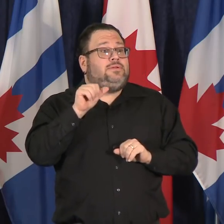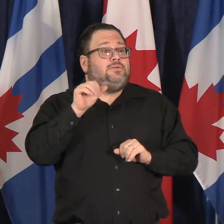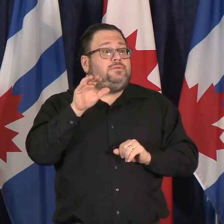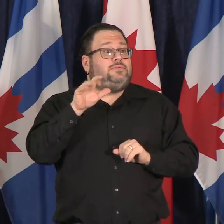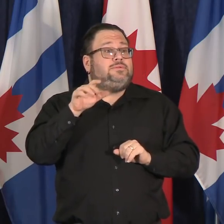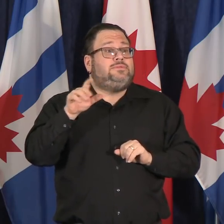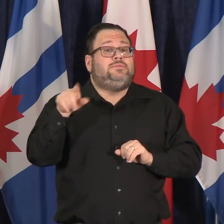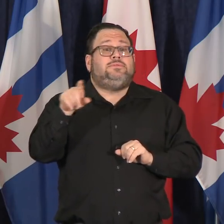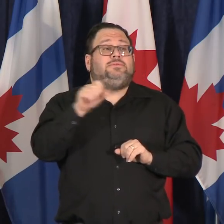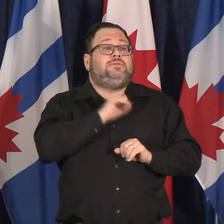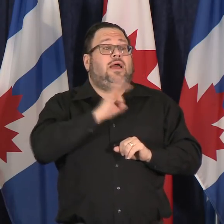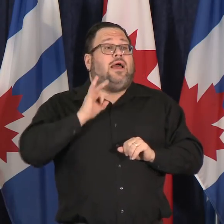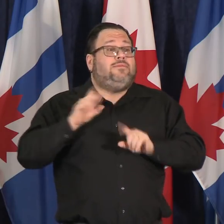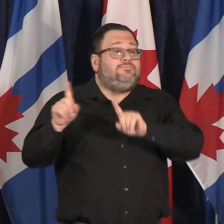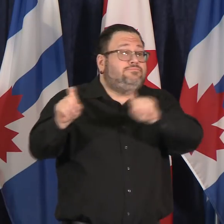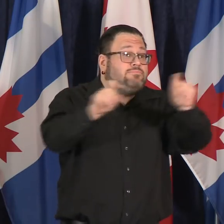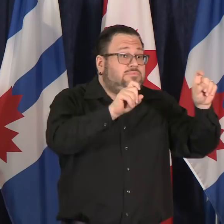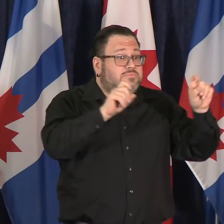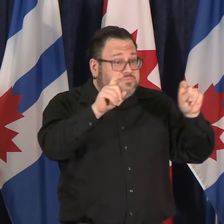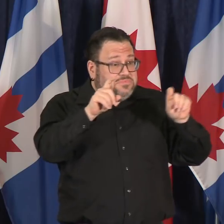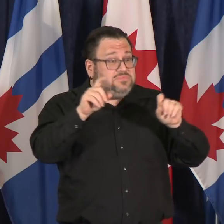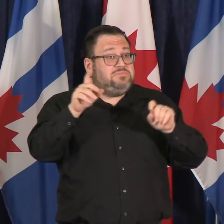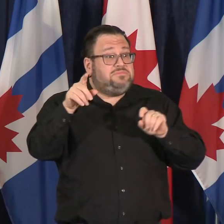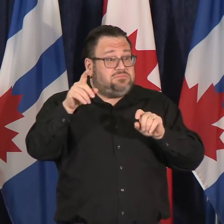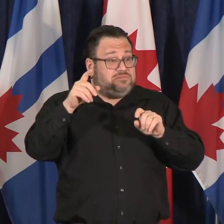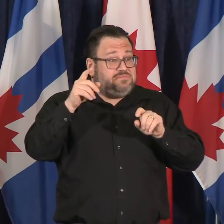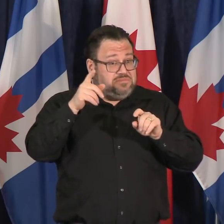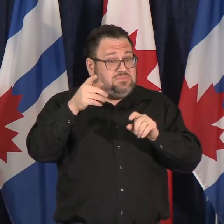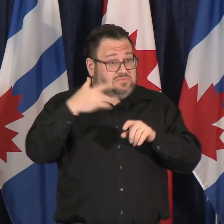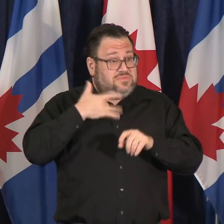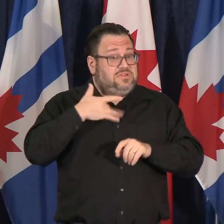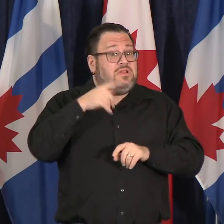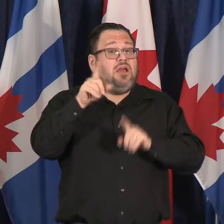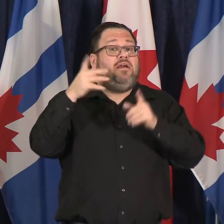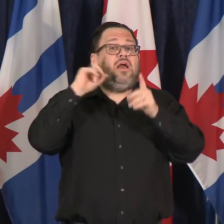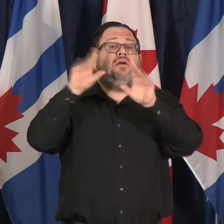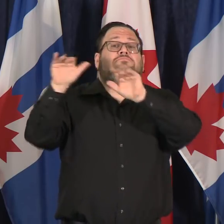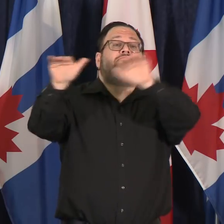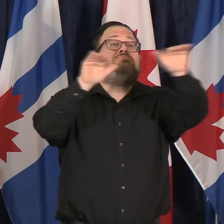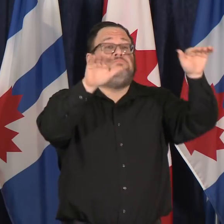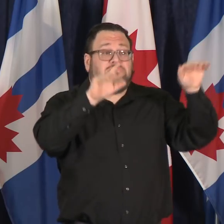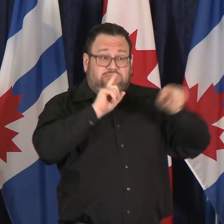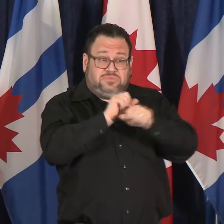compliance there was with respect to new orders and closures of bars and